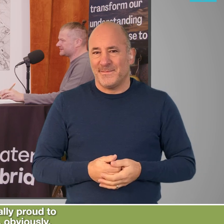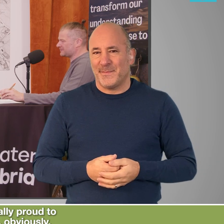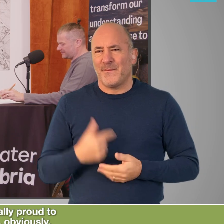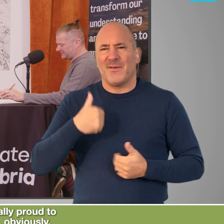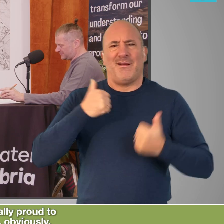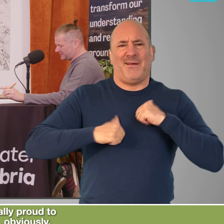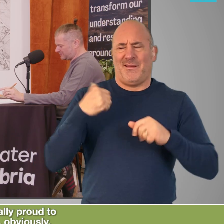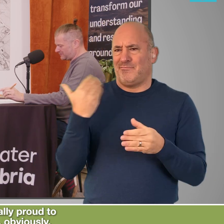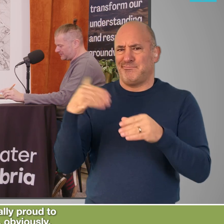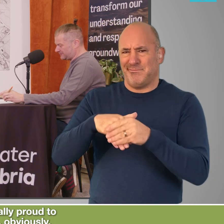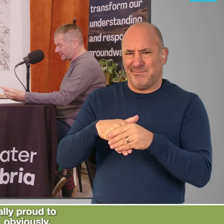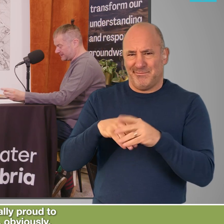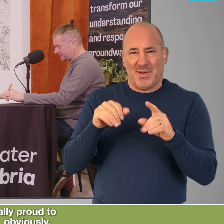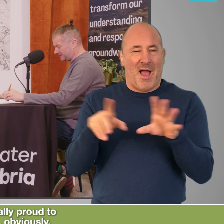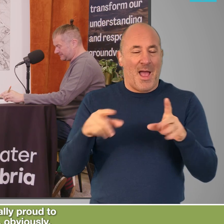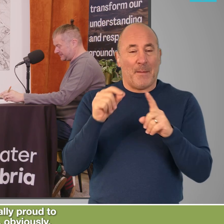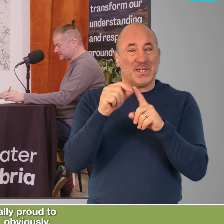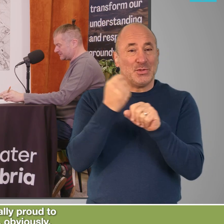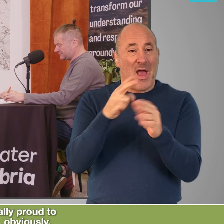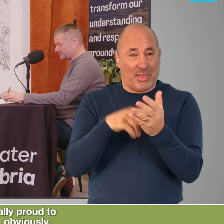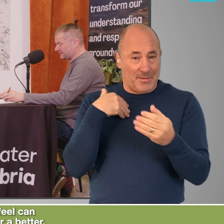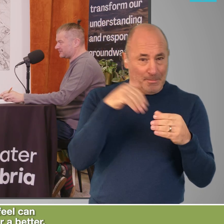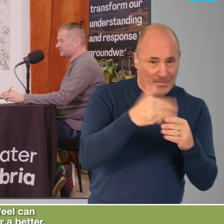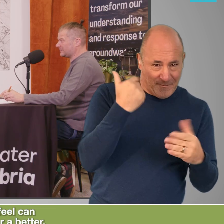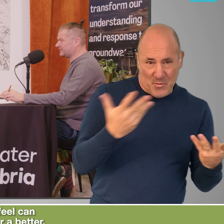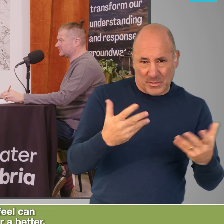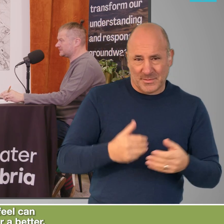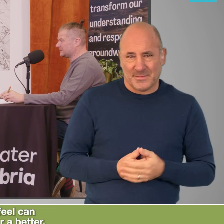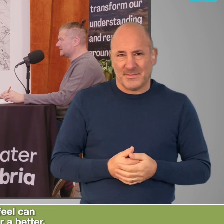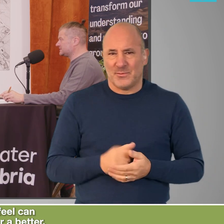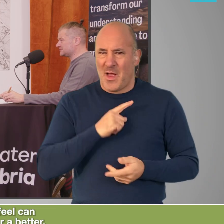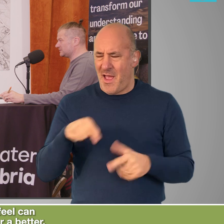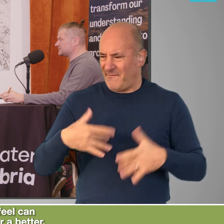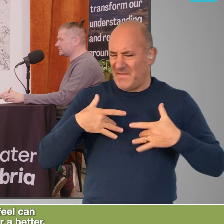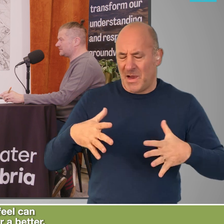It's something I'm really proud to be part of, like PGN, obviously. It's something I feel can change a region for a better,